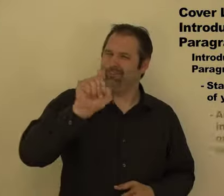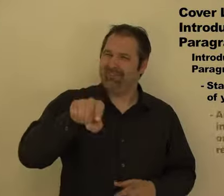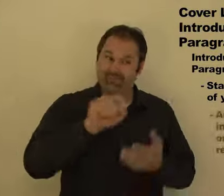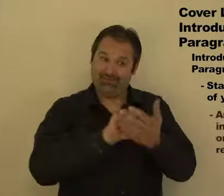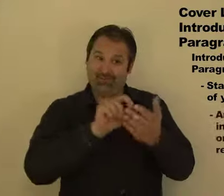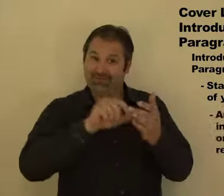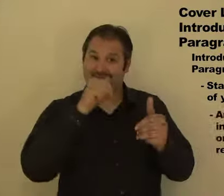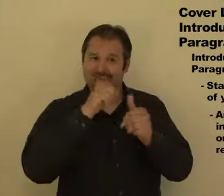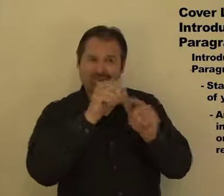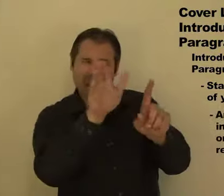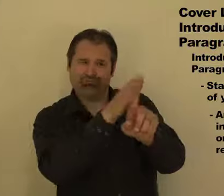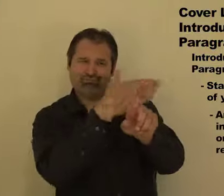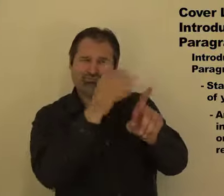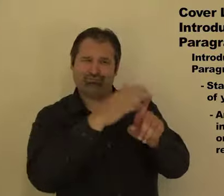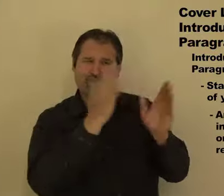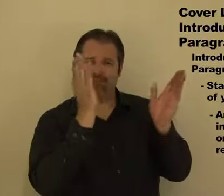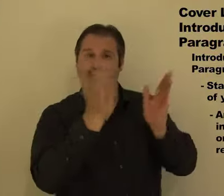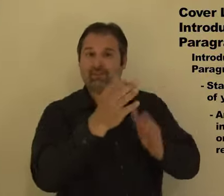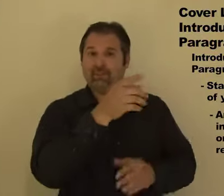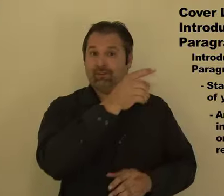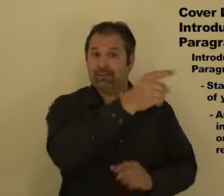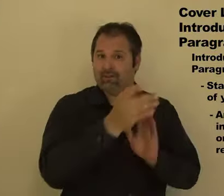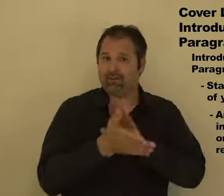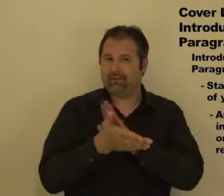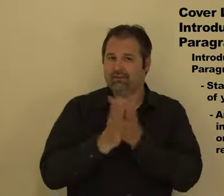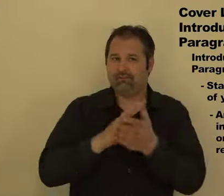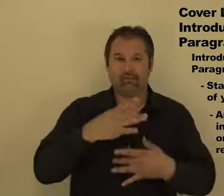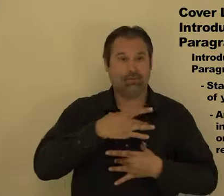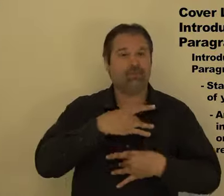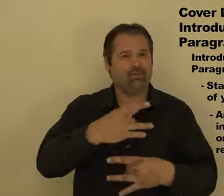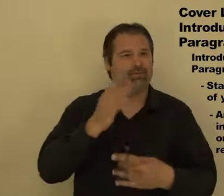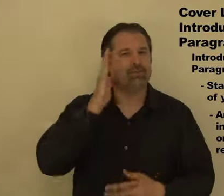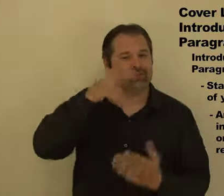further, otherwise if you don't capture their interest your